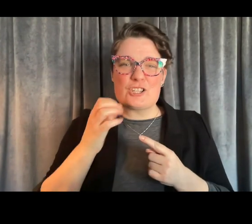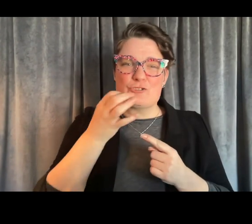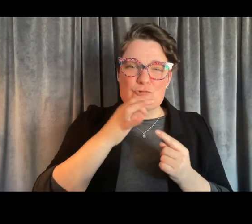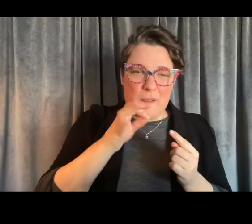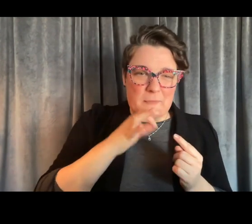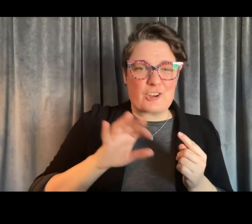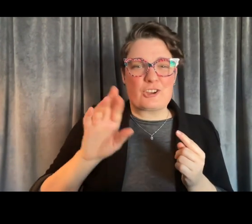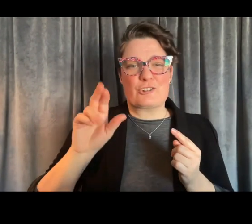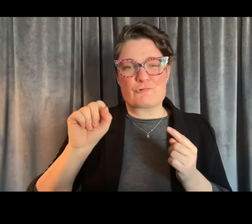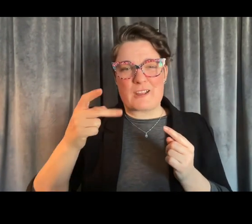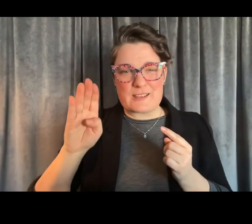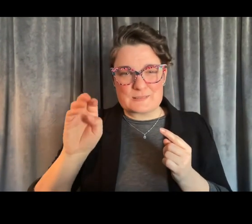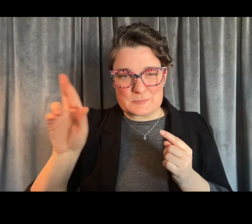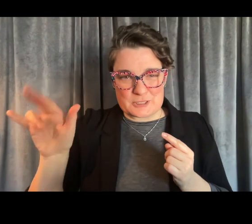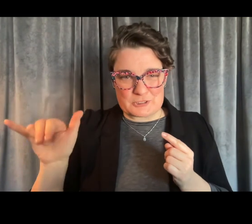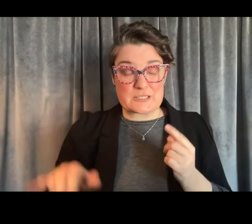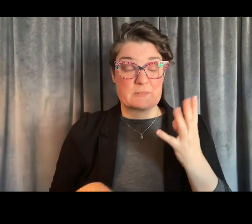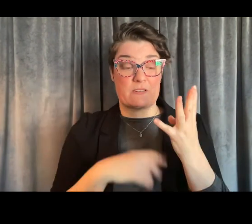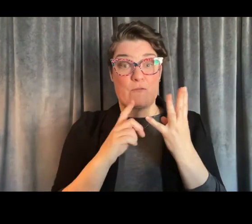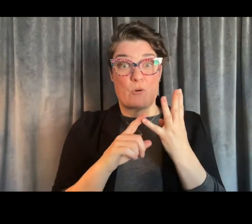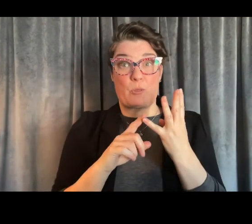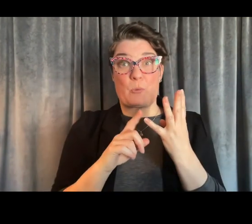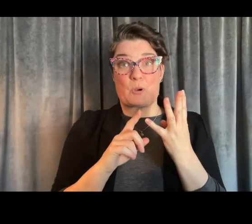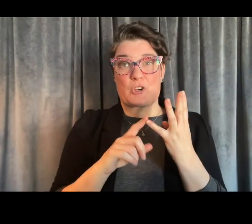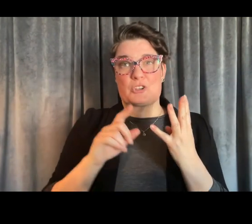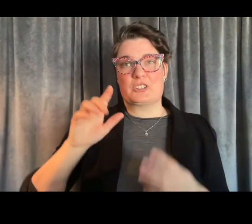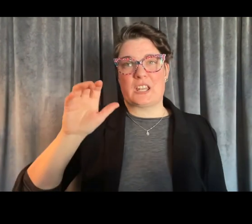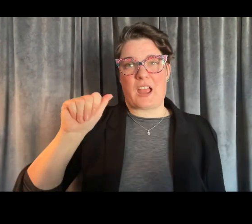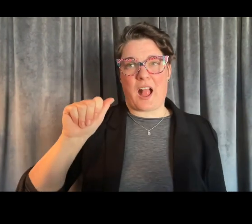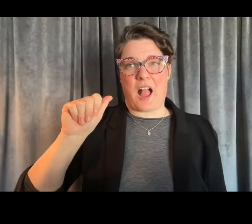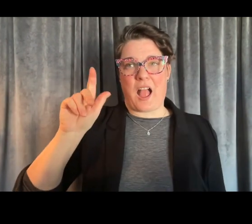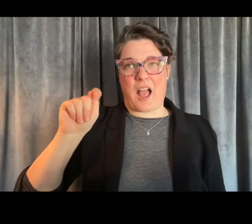And then the fourth world is Atzilut, the world of spirit.